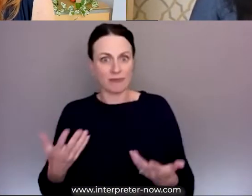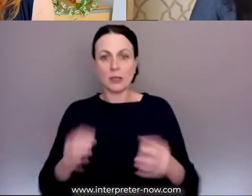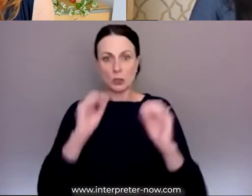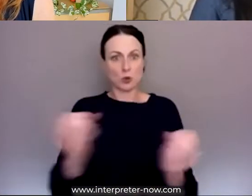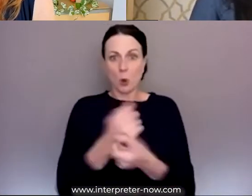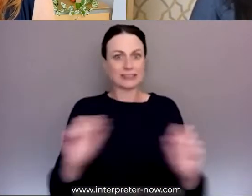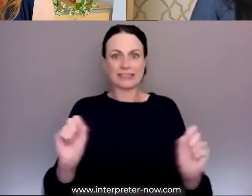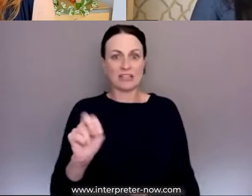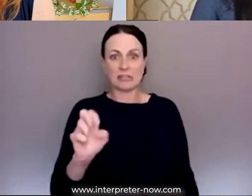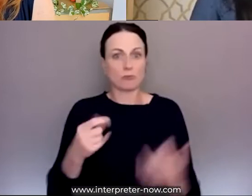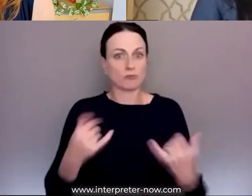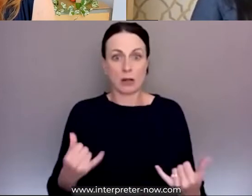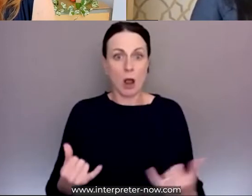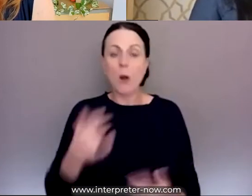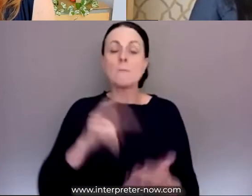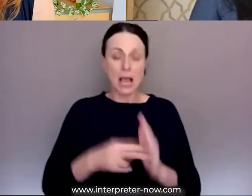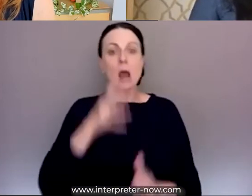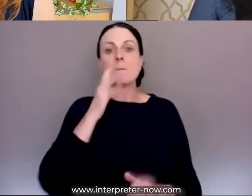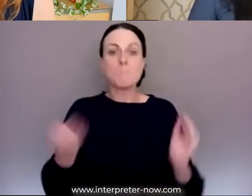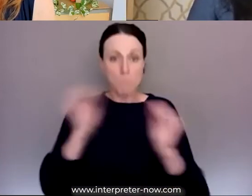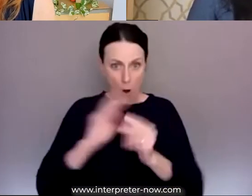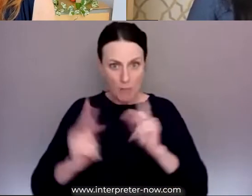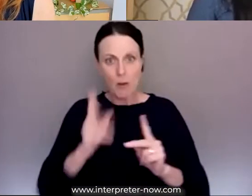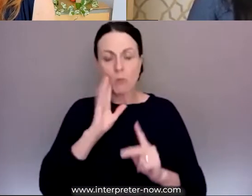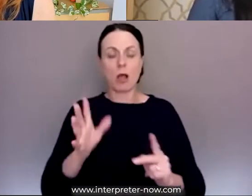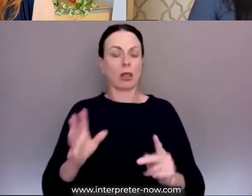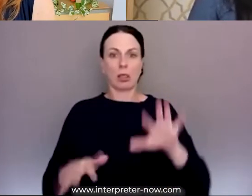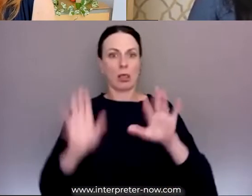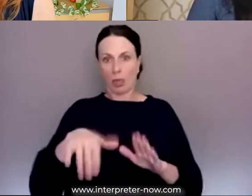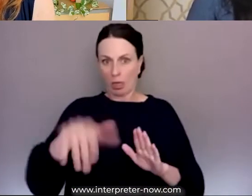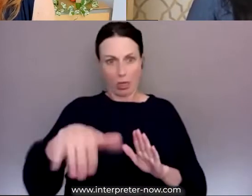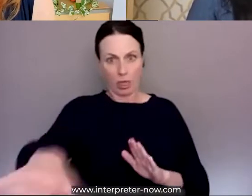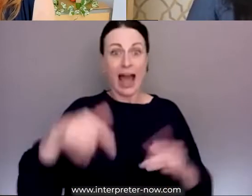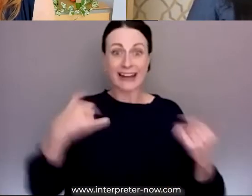And we are actually going to throw more people into that insecurity at a quite insecure time.